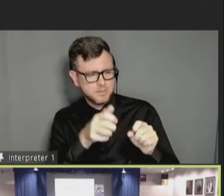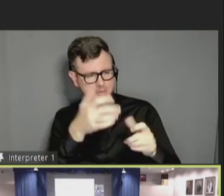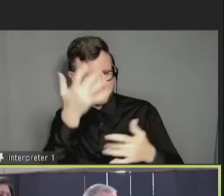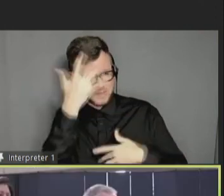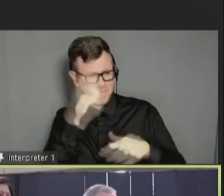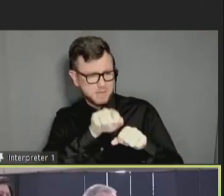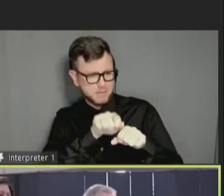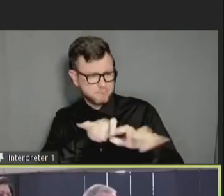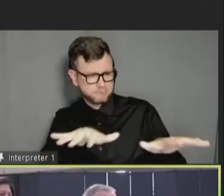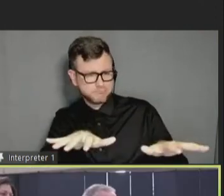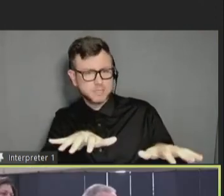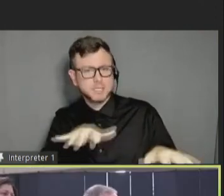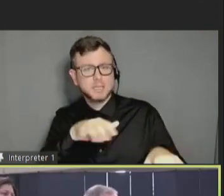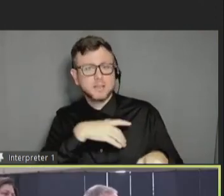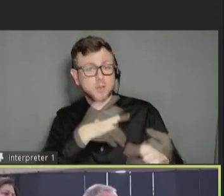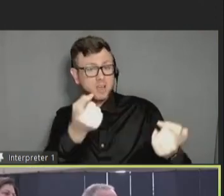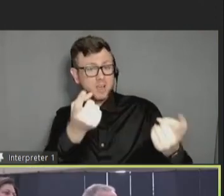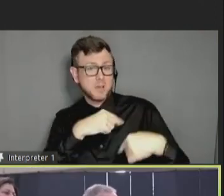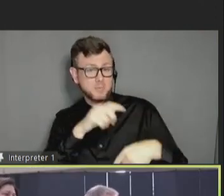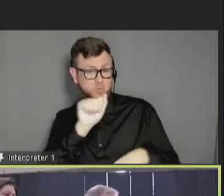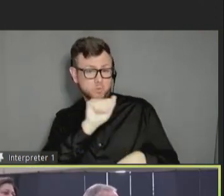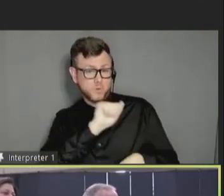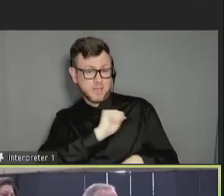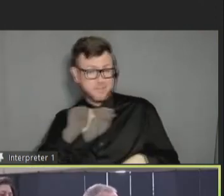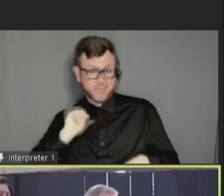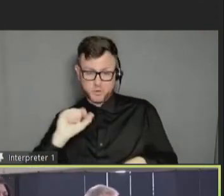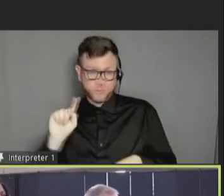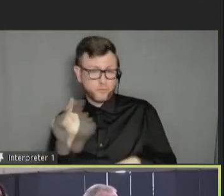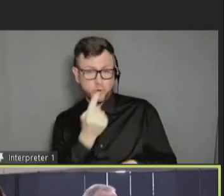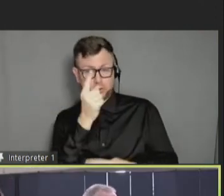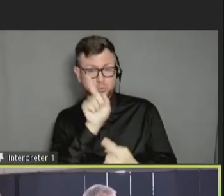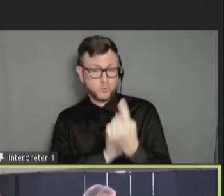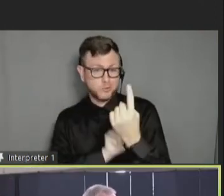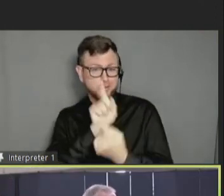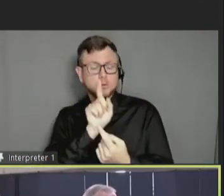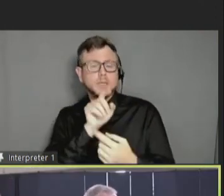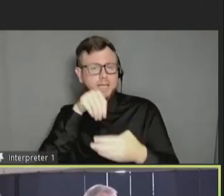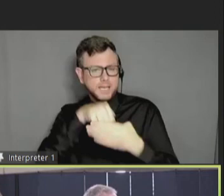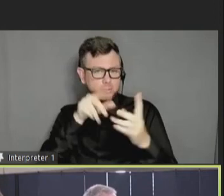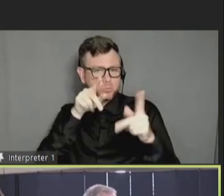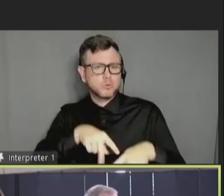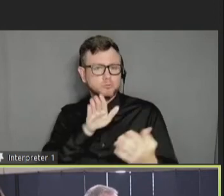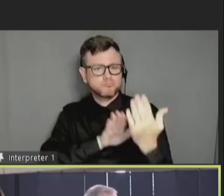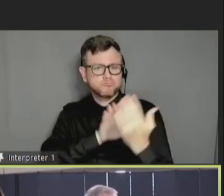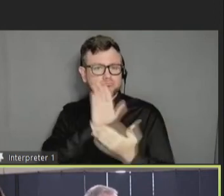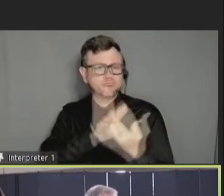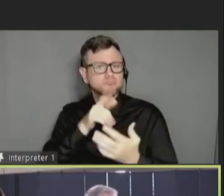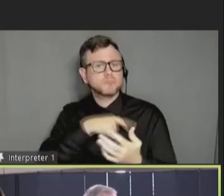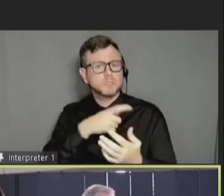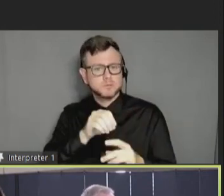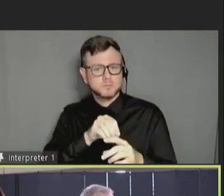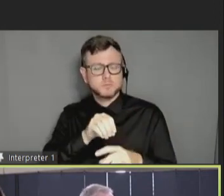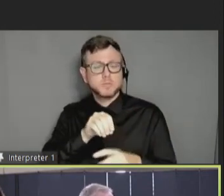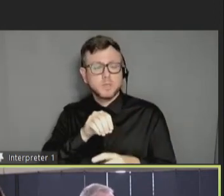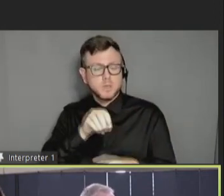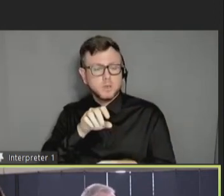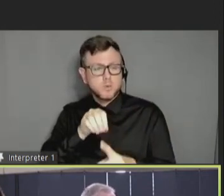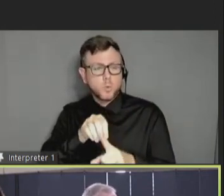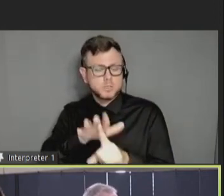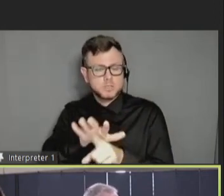Claire Hannan: They're all coming to Atlanta for their first in-person orientation. Robert Hopkins: Recognizing the turnover, again, in another segment of our healthcare